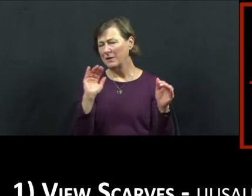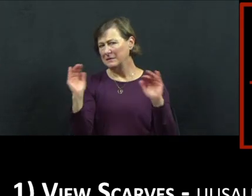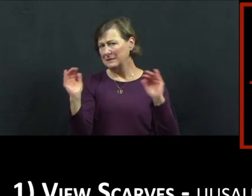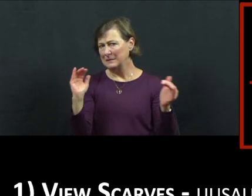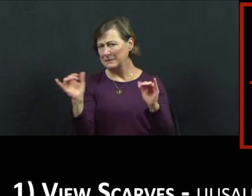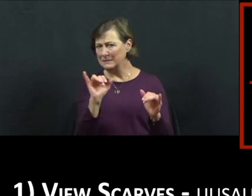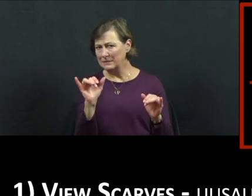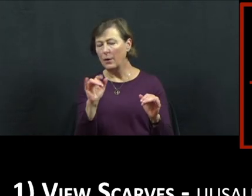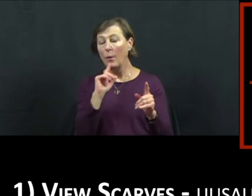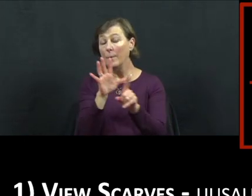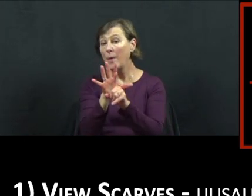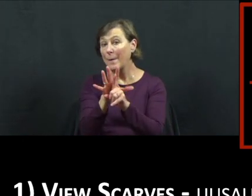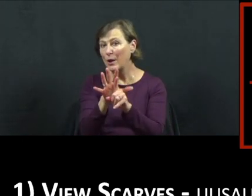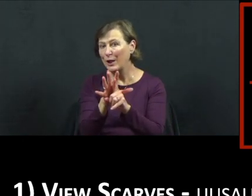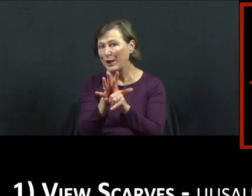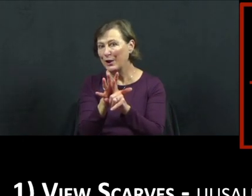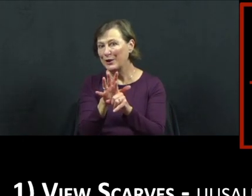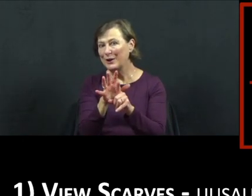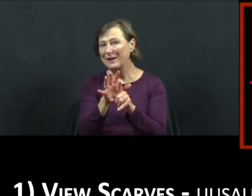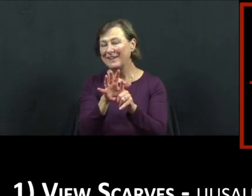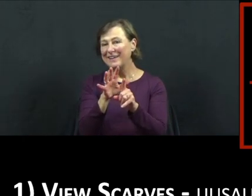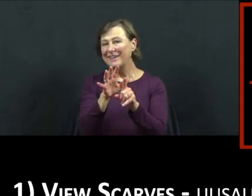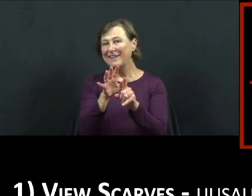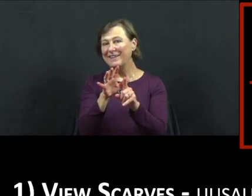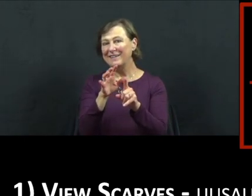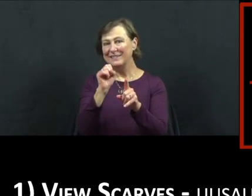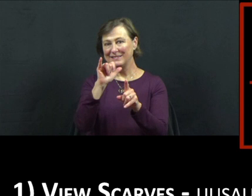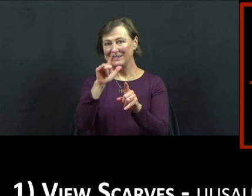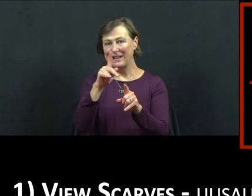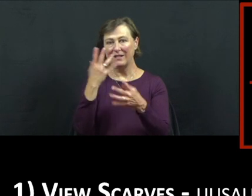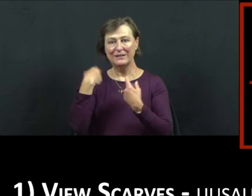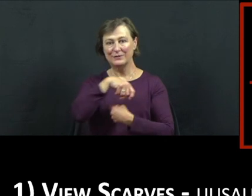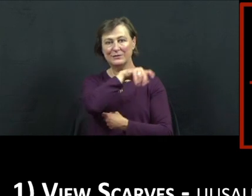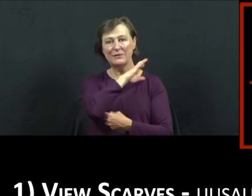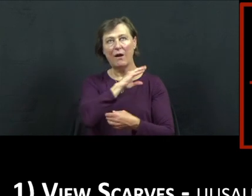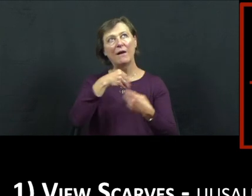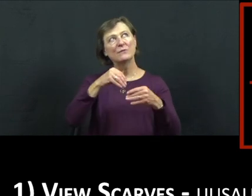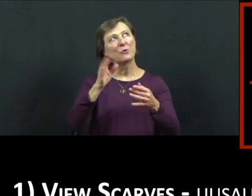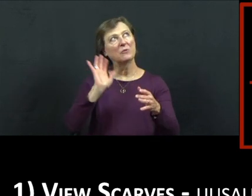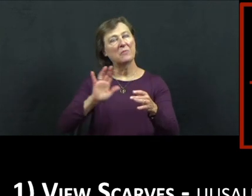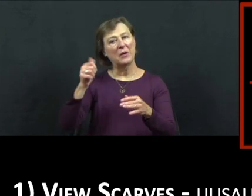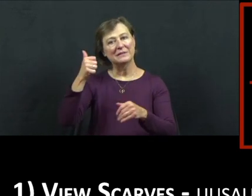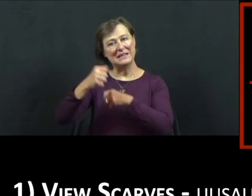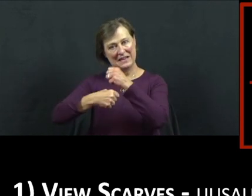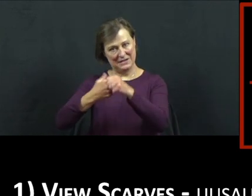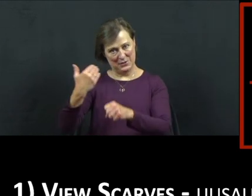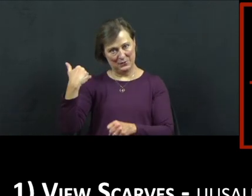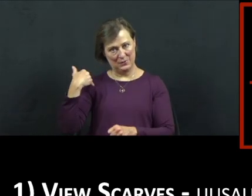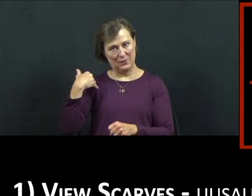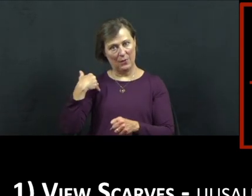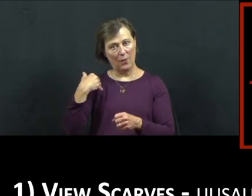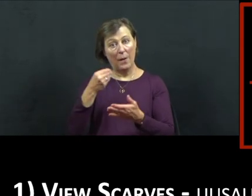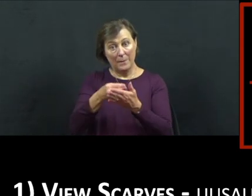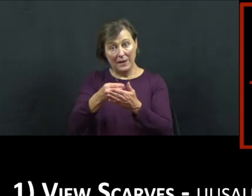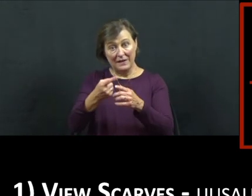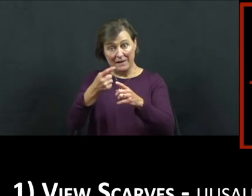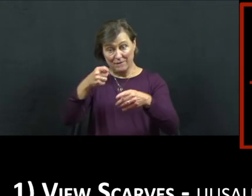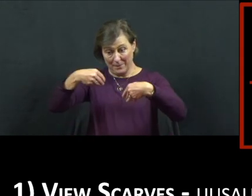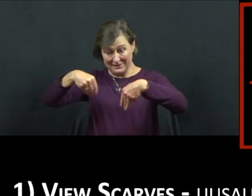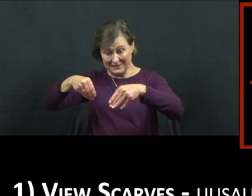very popular silk scarves that were sold about 10 years ago. Proceeds from the sale of the scarves will directly benefit